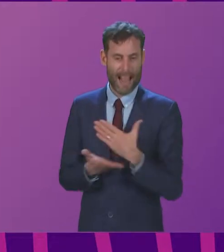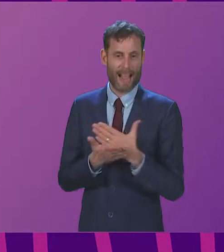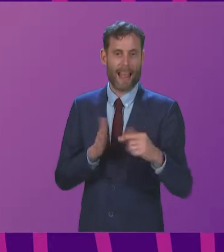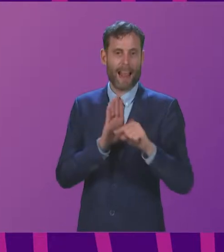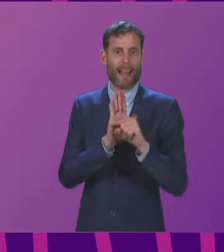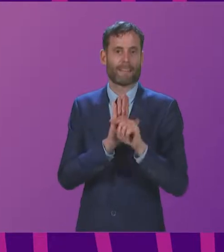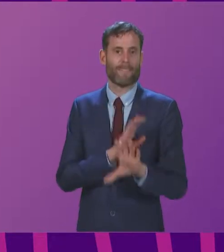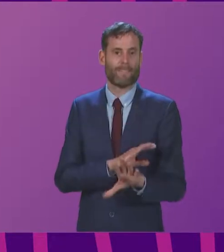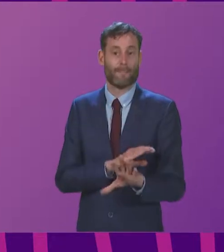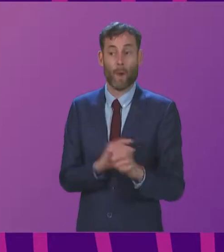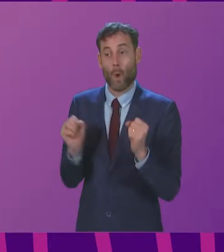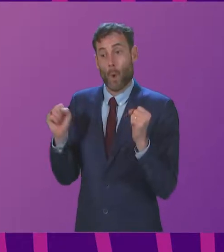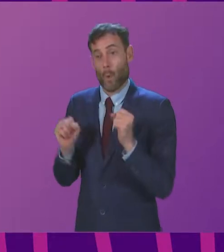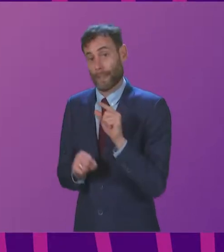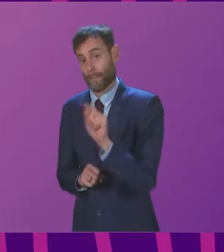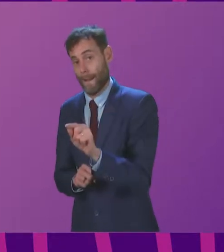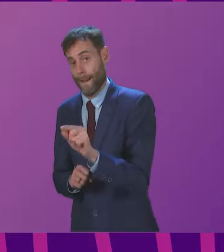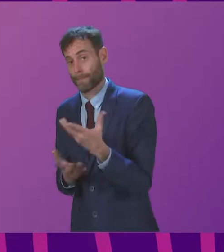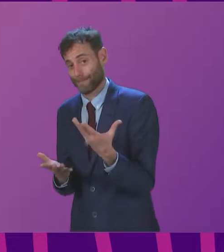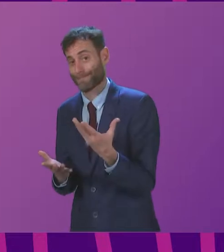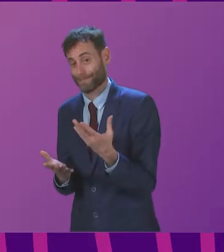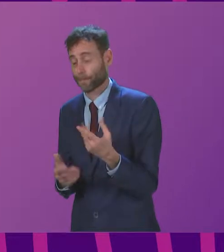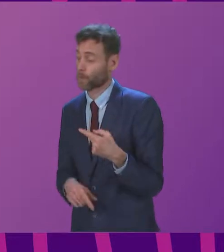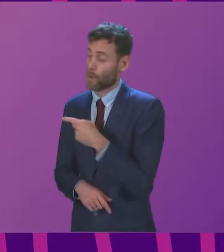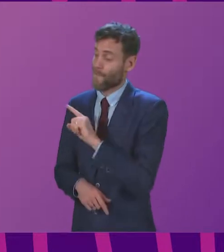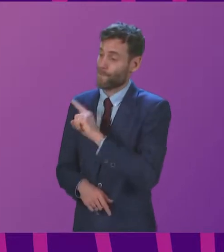With winter fast approaching, the First Minister says that we are in a precarious situation.